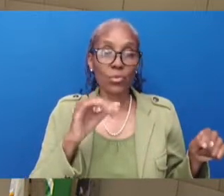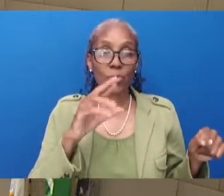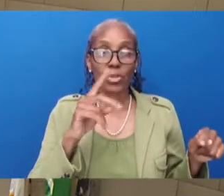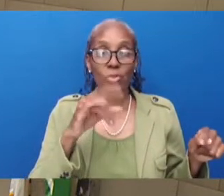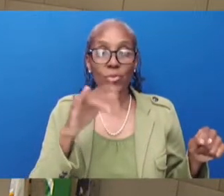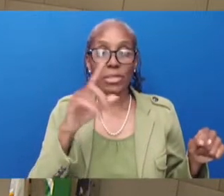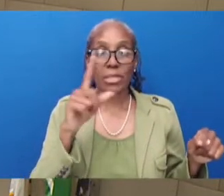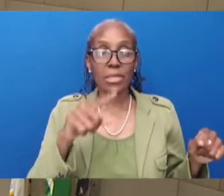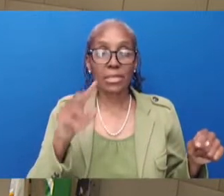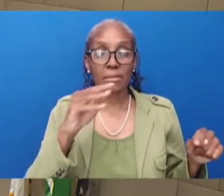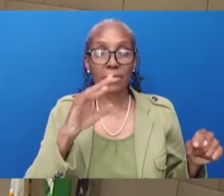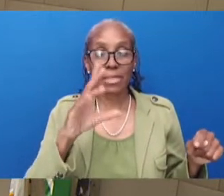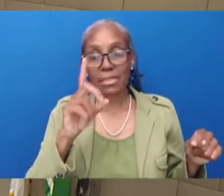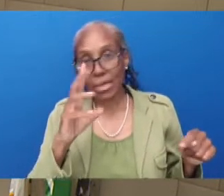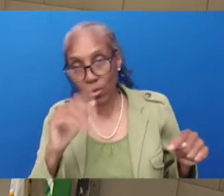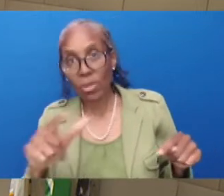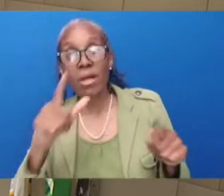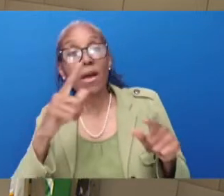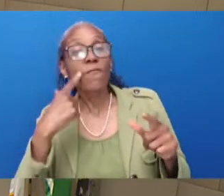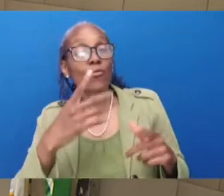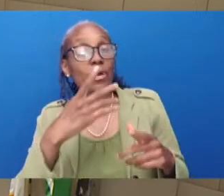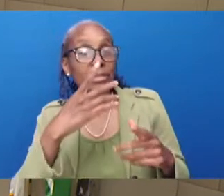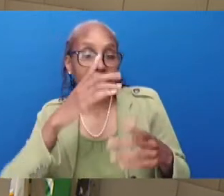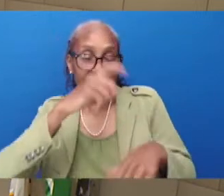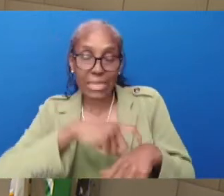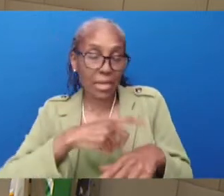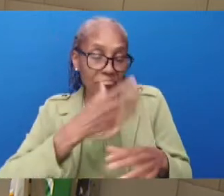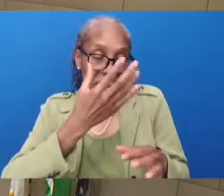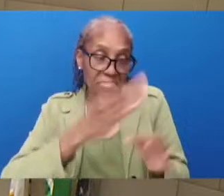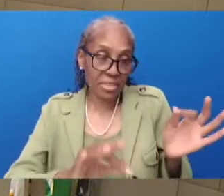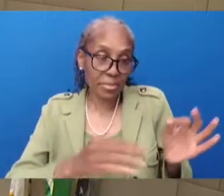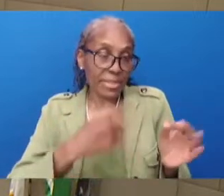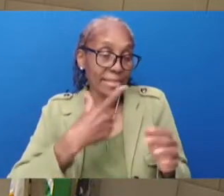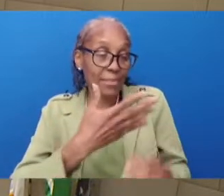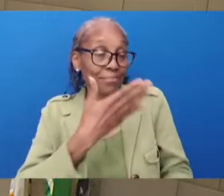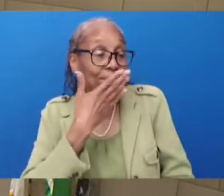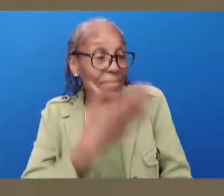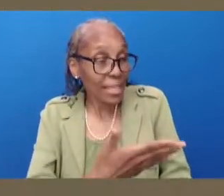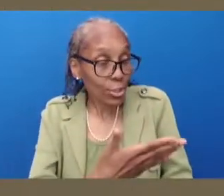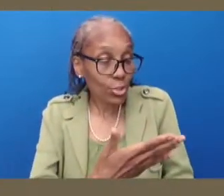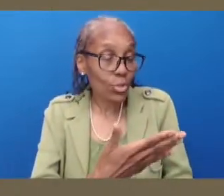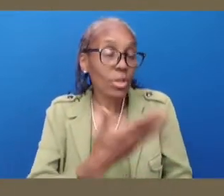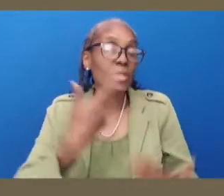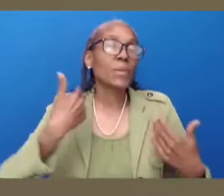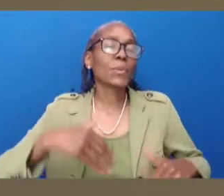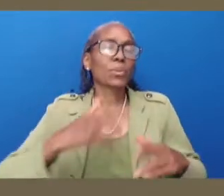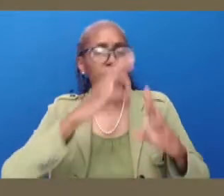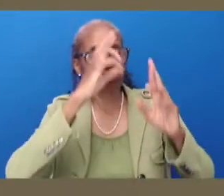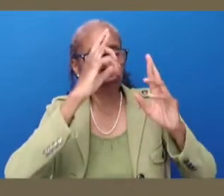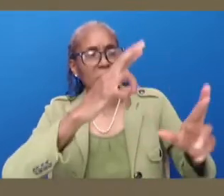ON MY FAR LEFT WITH COMMISSIONER RODRIGUEZ-MCDOWELL.